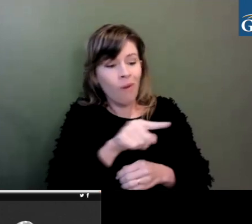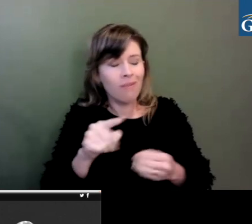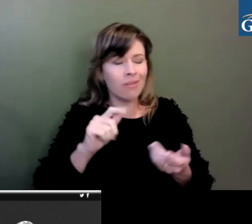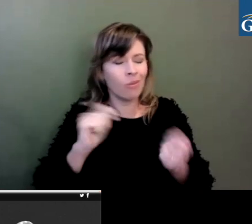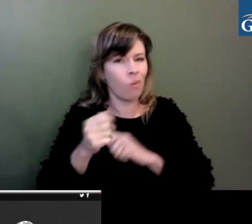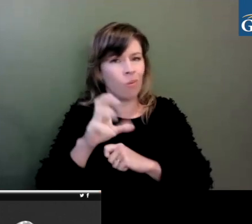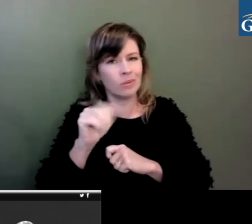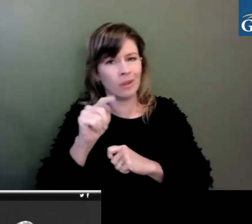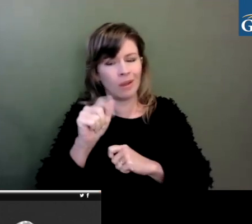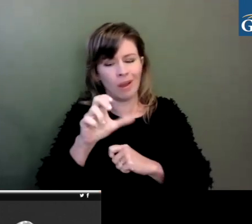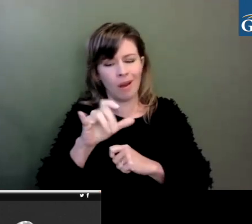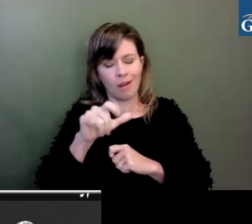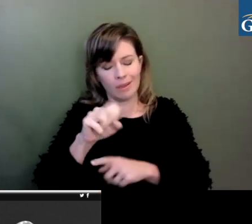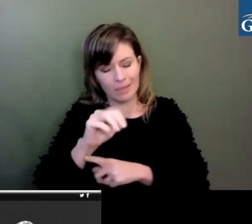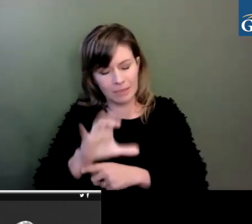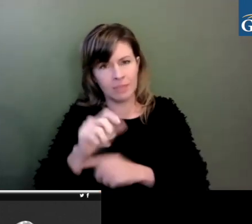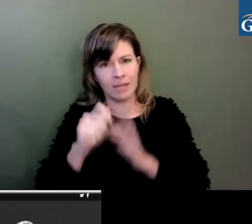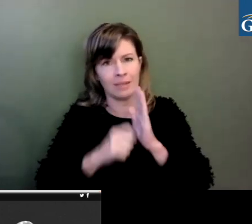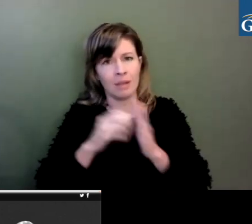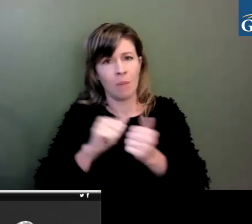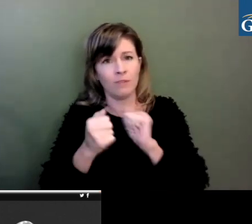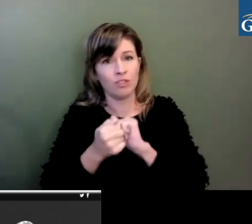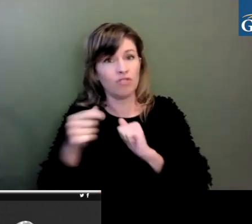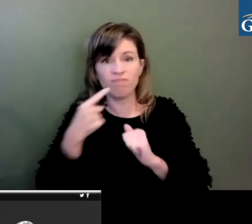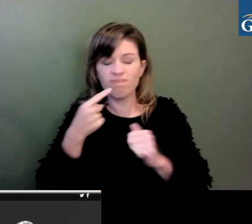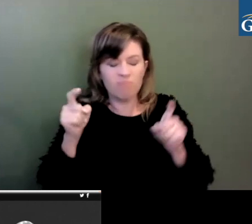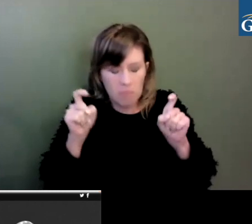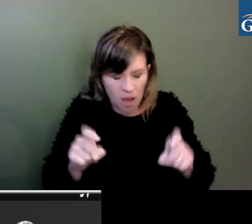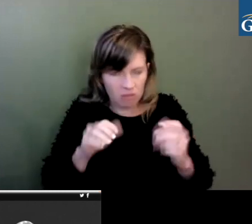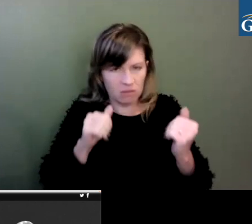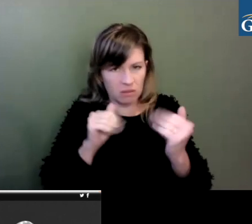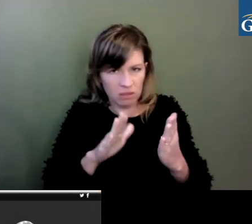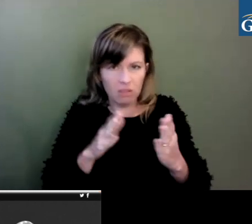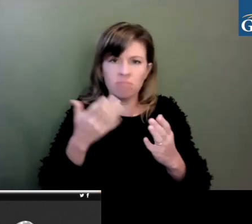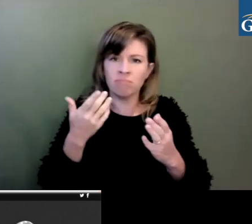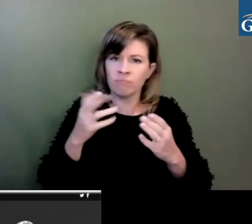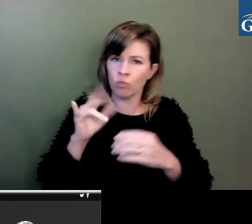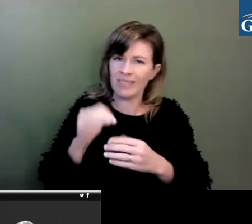cataclysmic times of change, when asked why she believed it